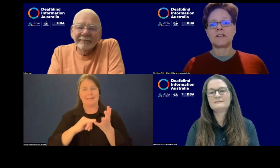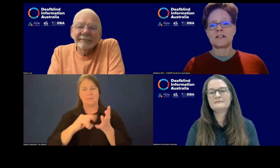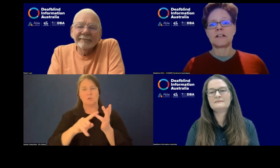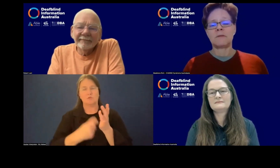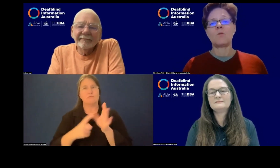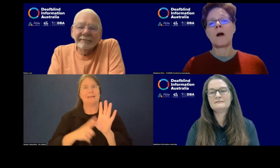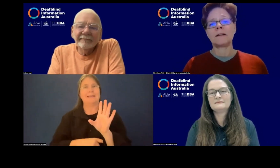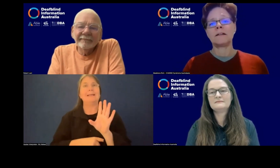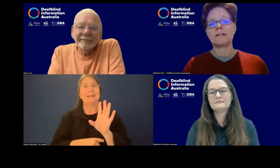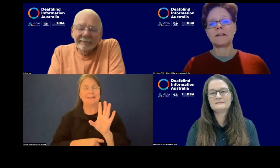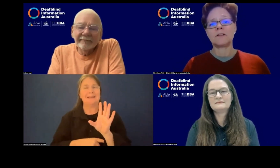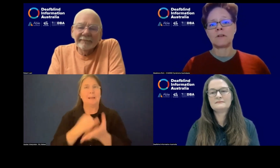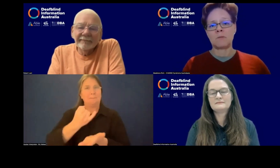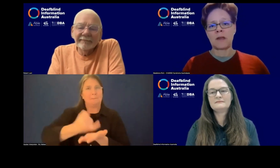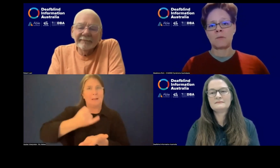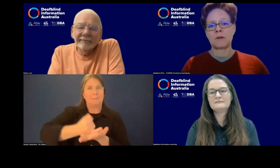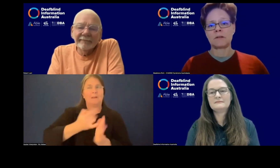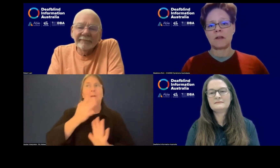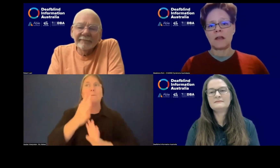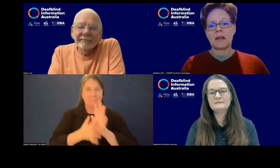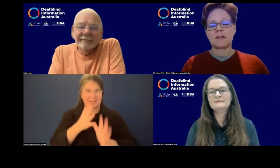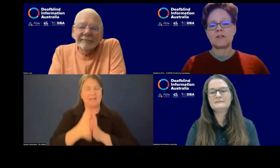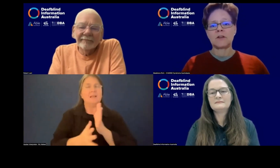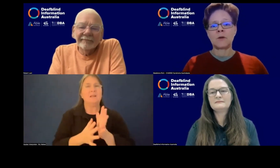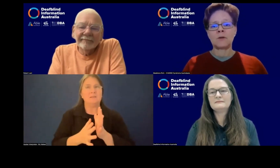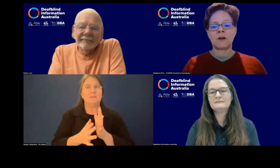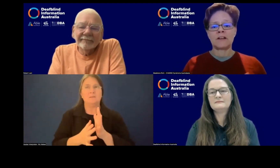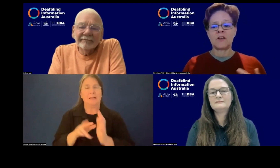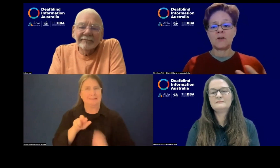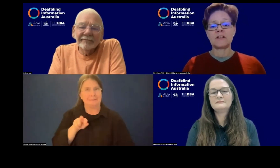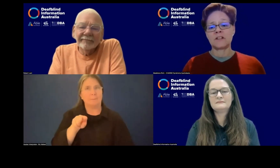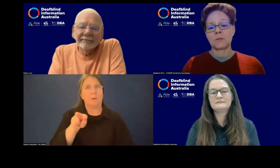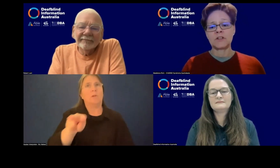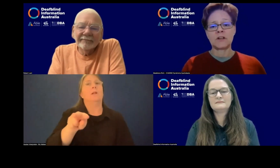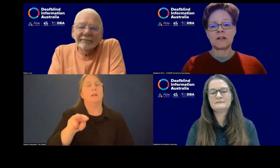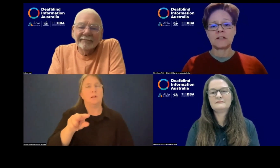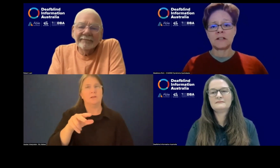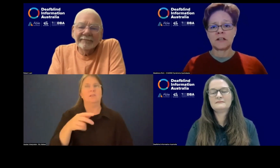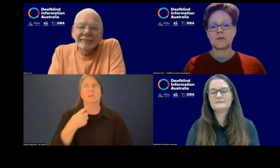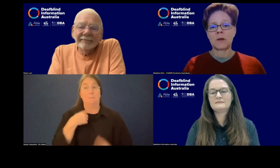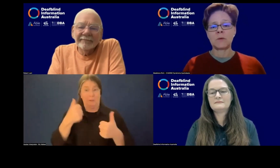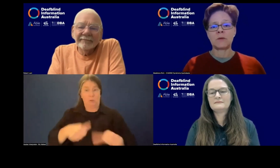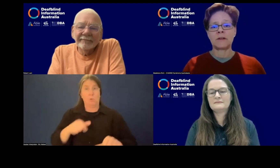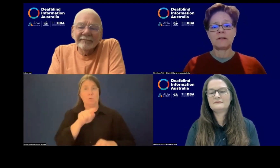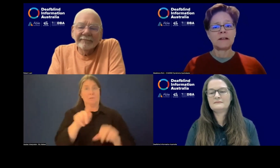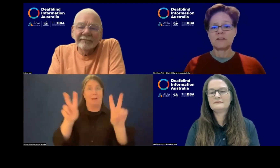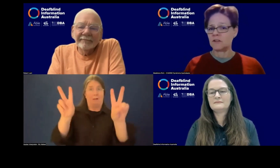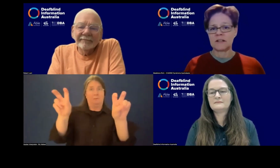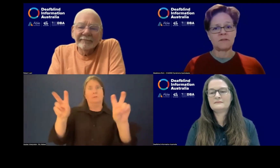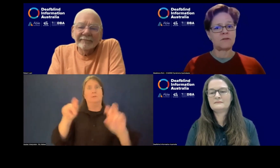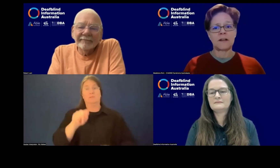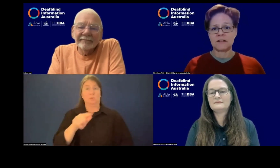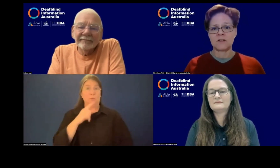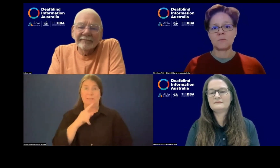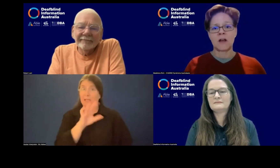just having one sensory impairment. And so I use it as an opportunity to teach people that he's not deaf and he's not blind,